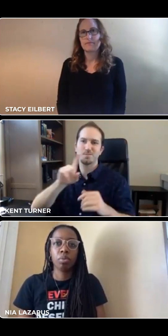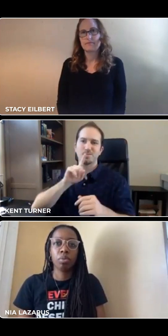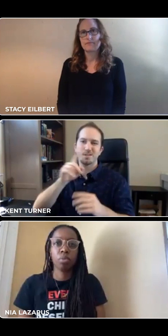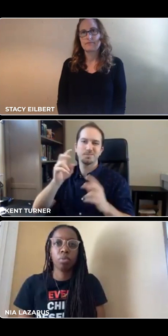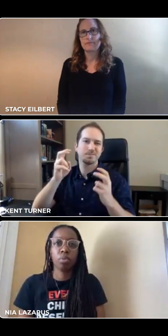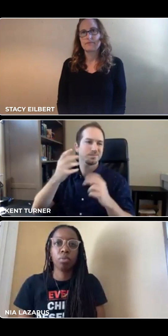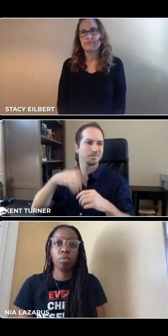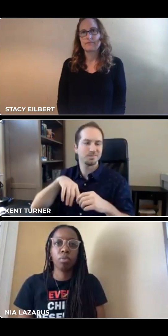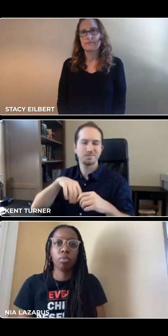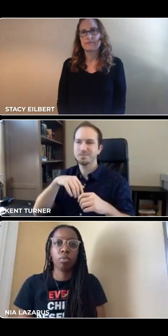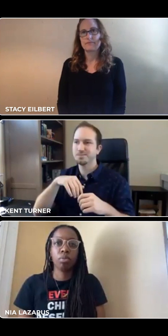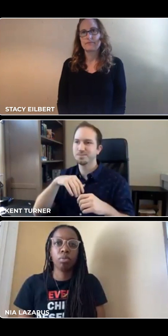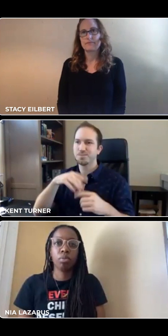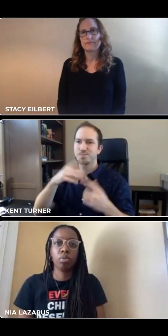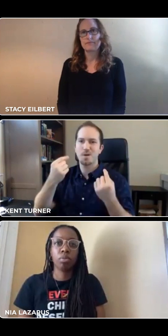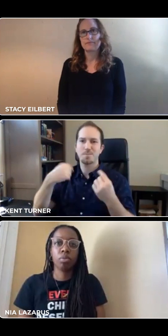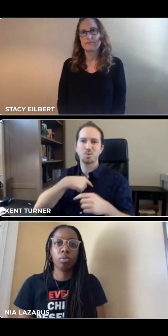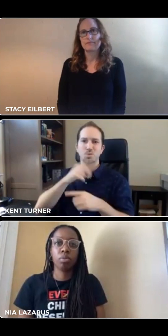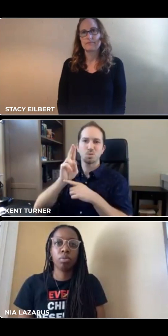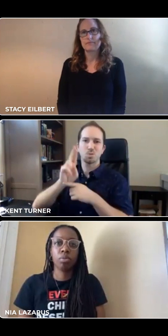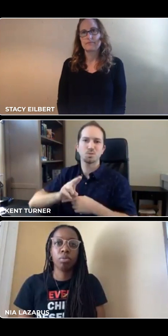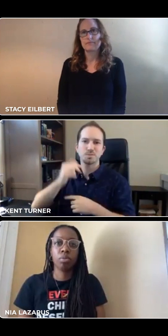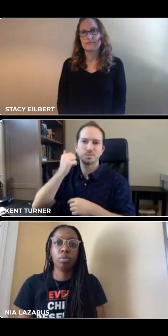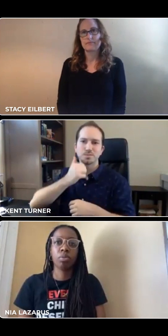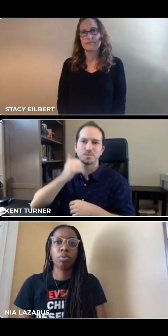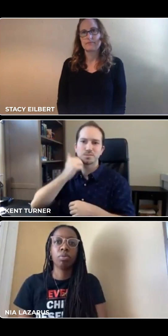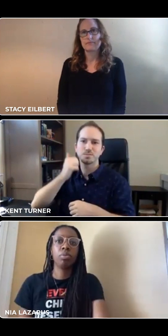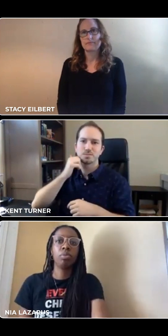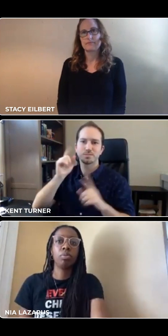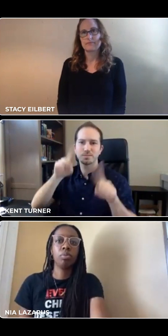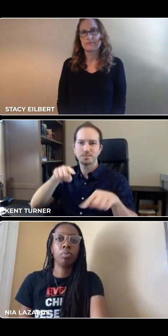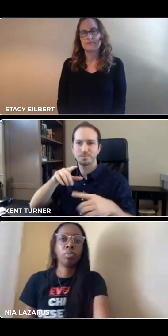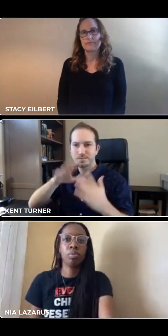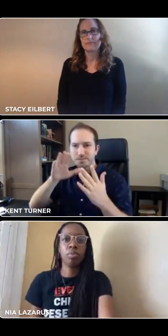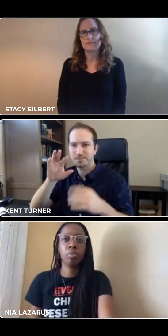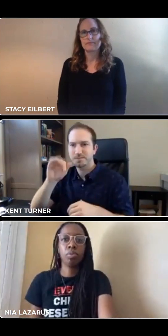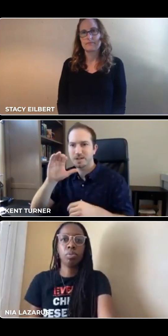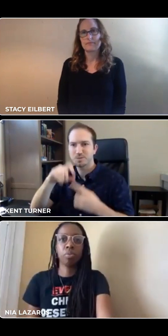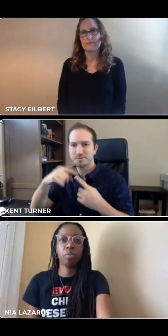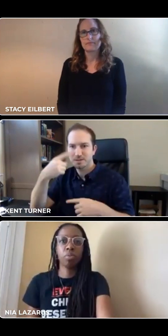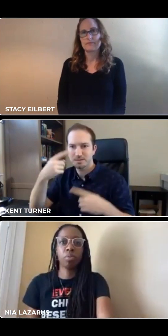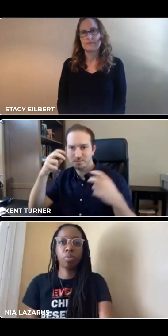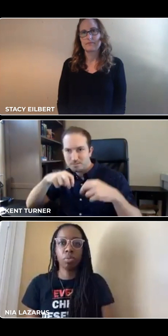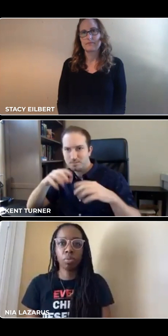As far as instruction and teaching, I think that synchronous teaching is what